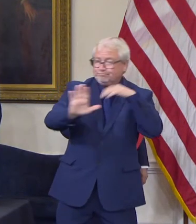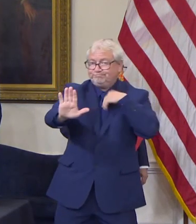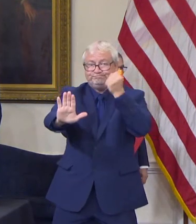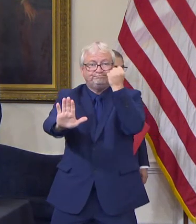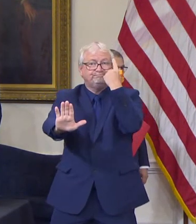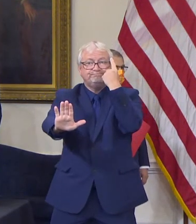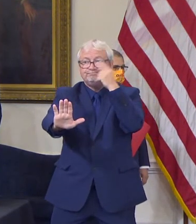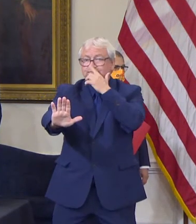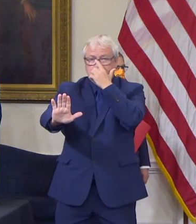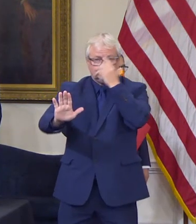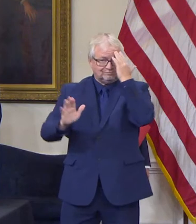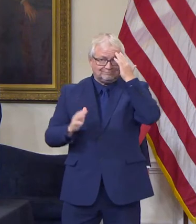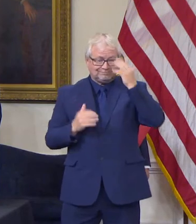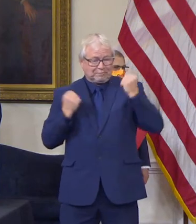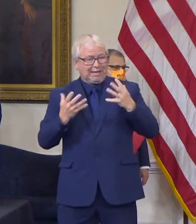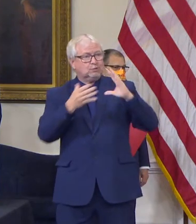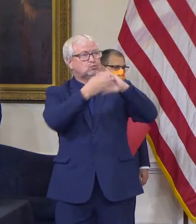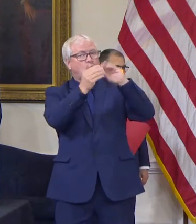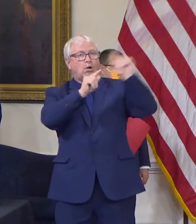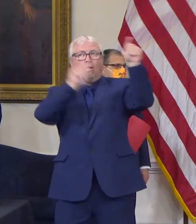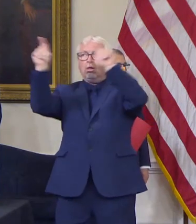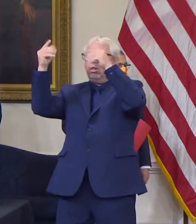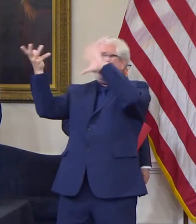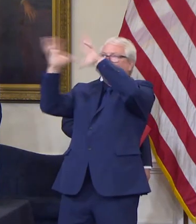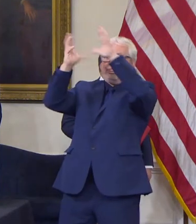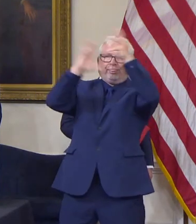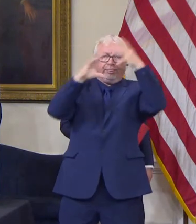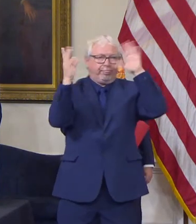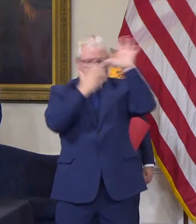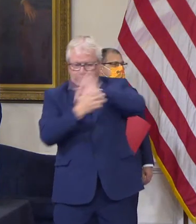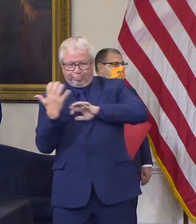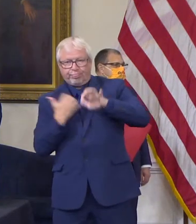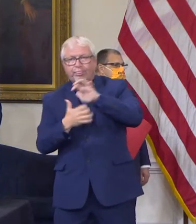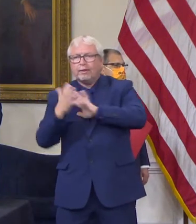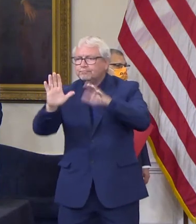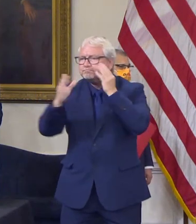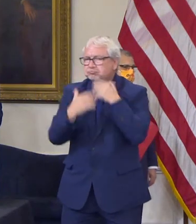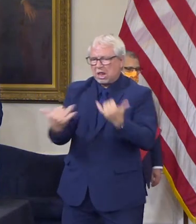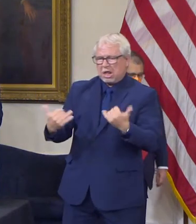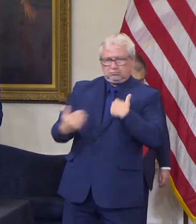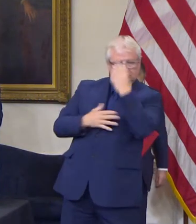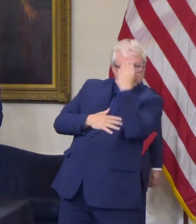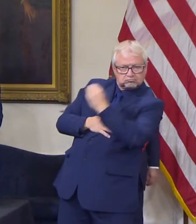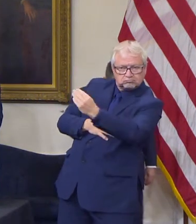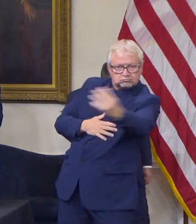take a With so much conflicting guidance out there, I wanted to moment today to simply give Marylanders the current status.